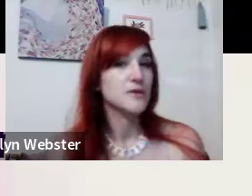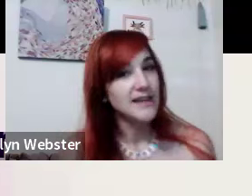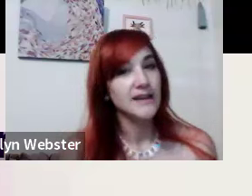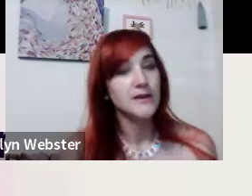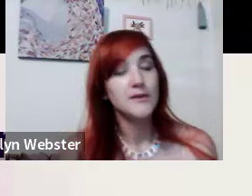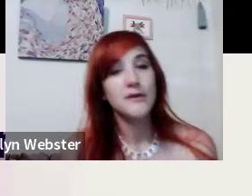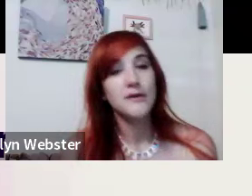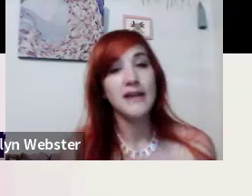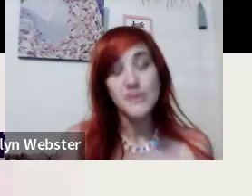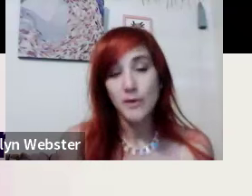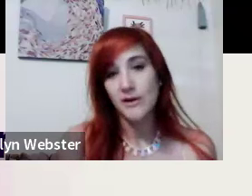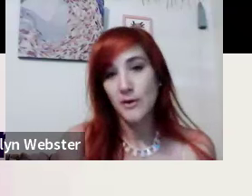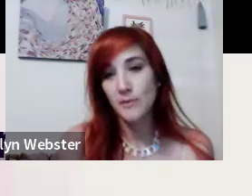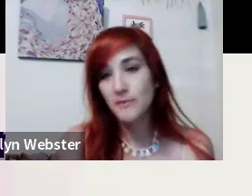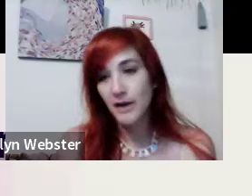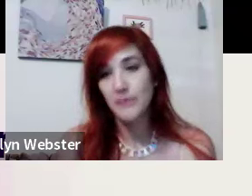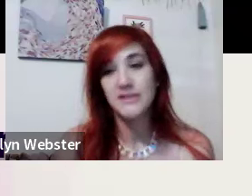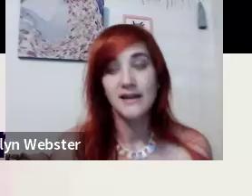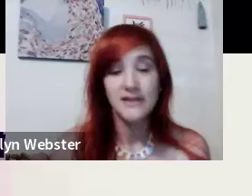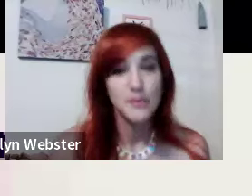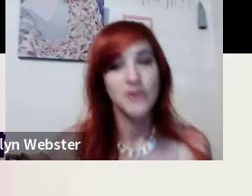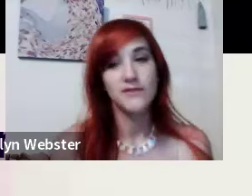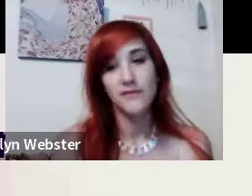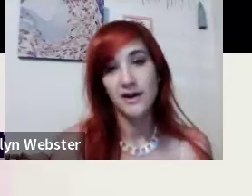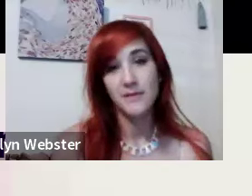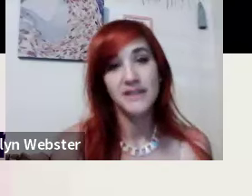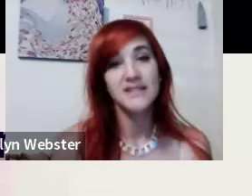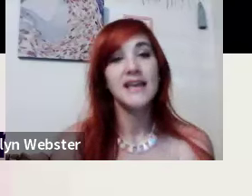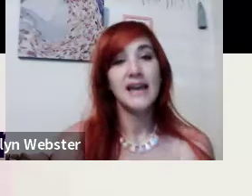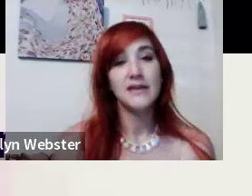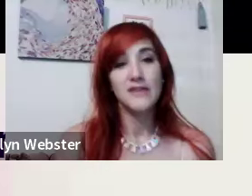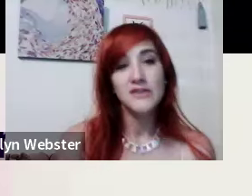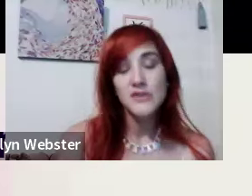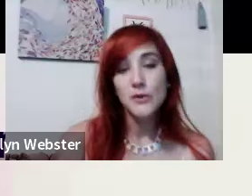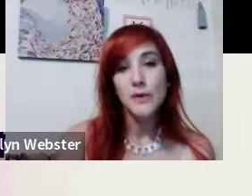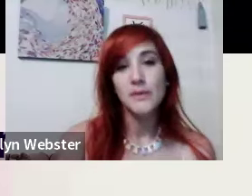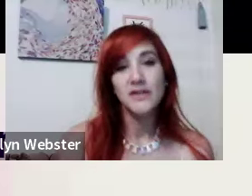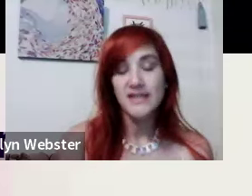not getting any support at home. I was not in a supportive environment and these two women worked